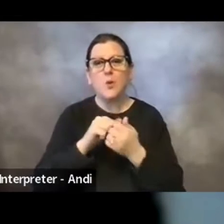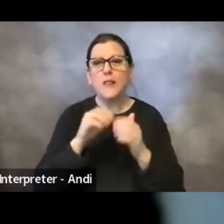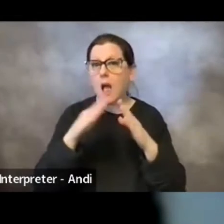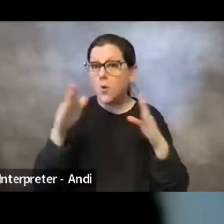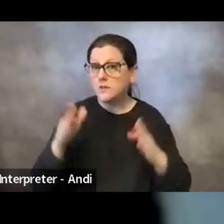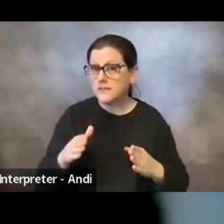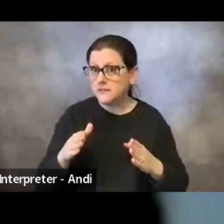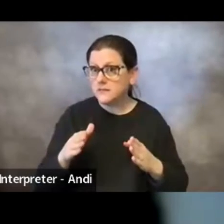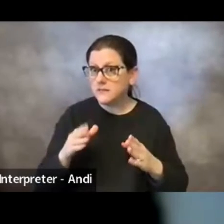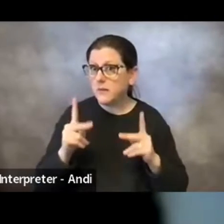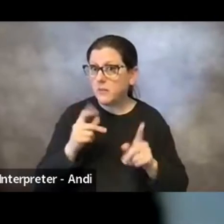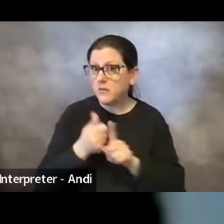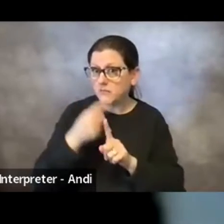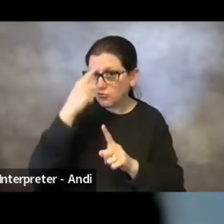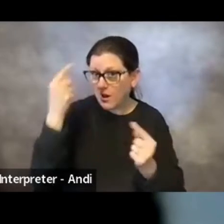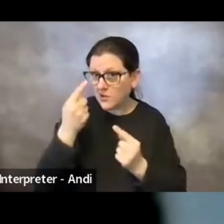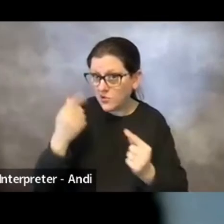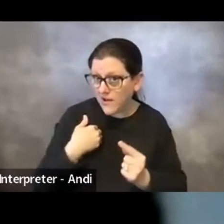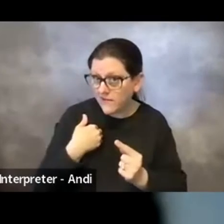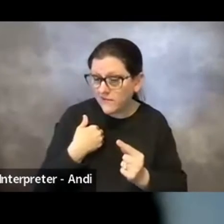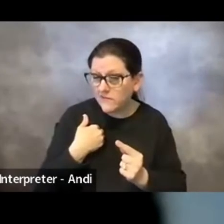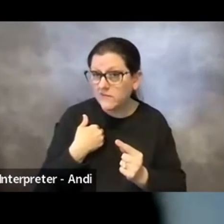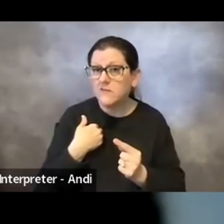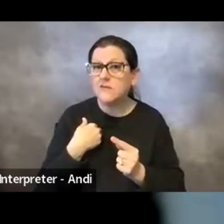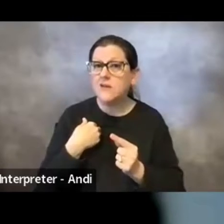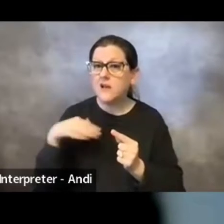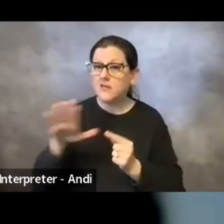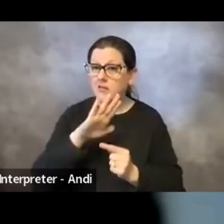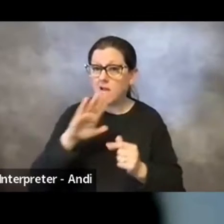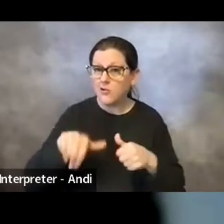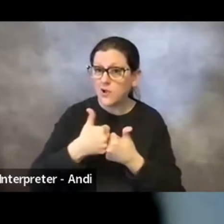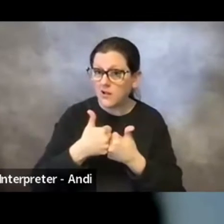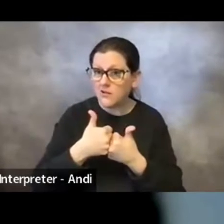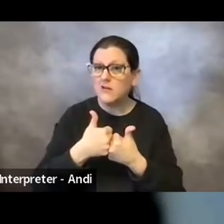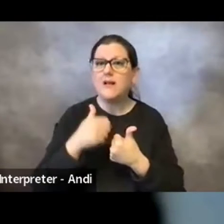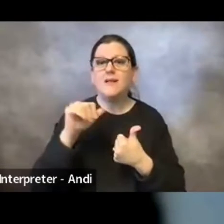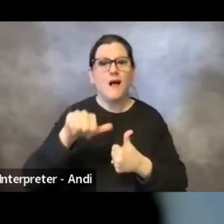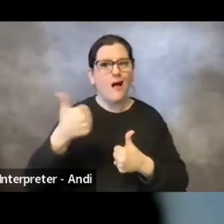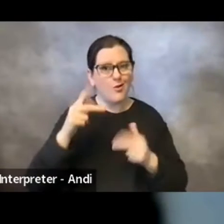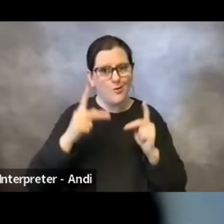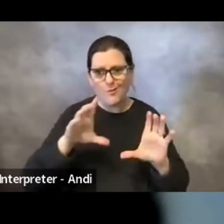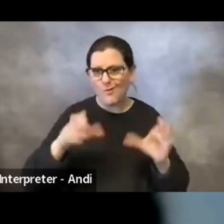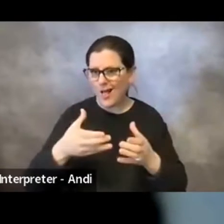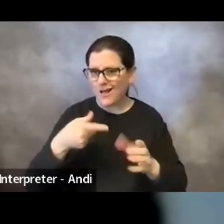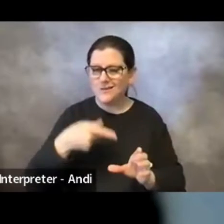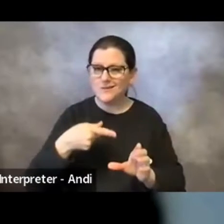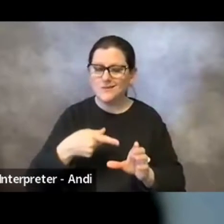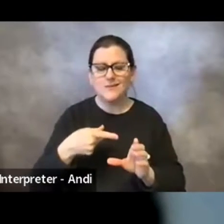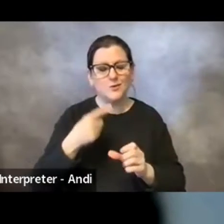people with brain injury and the challenges around housing. That's another population that is so linked, when we talk about